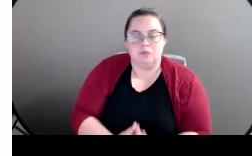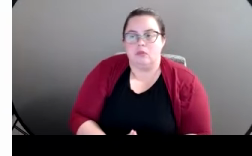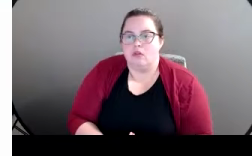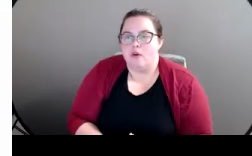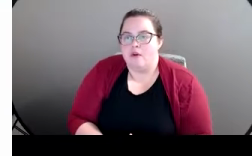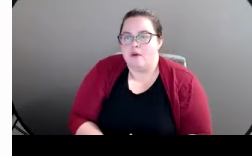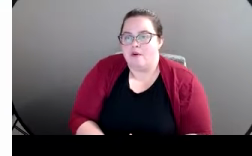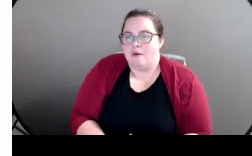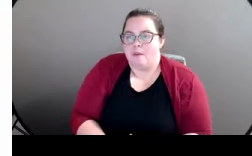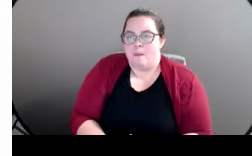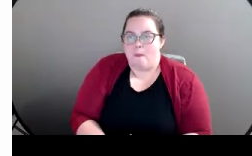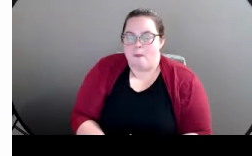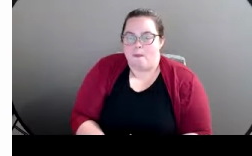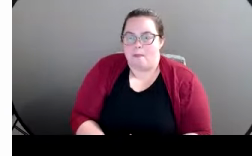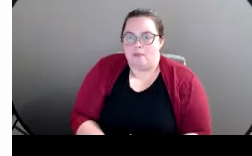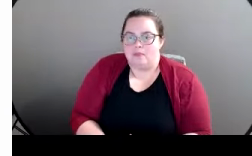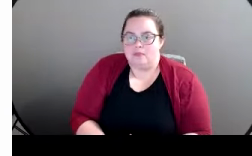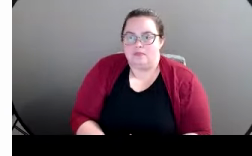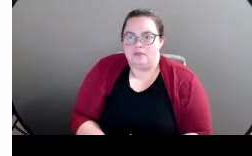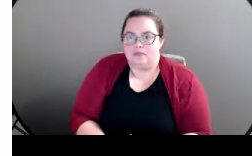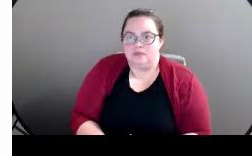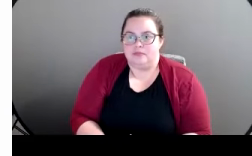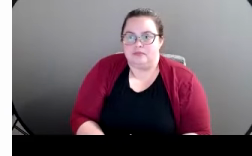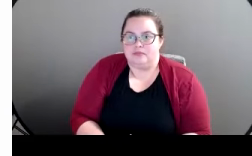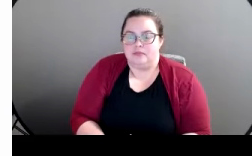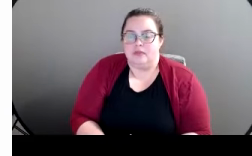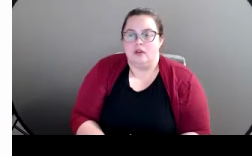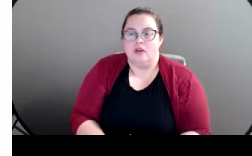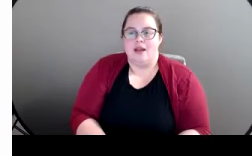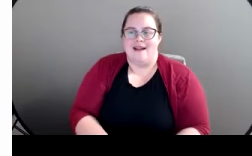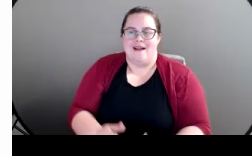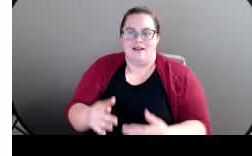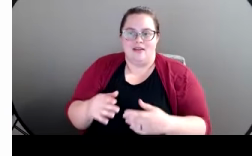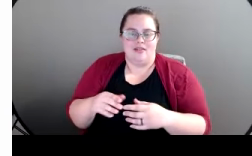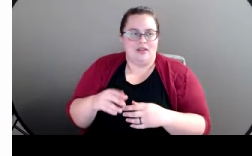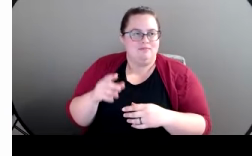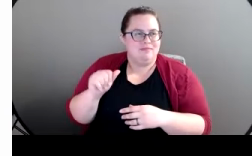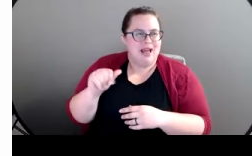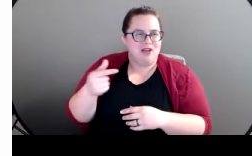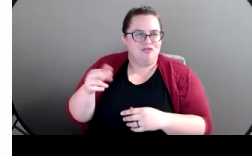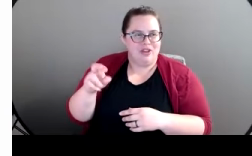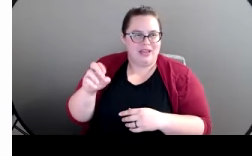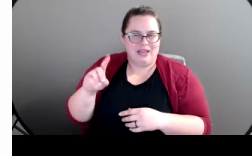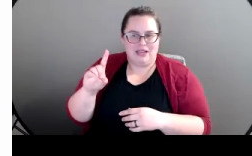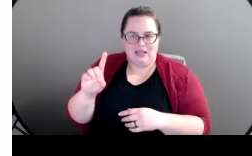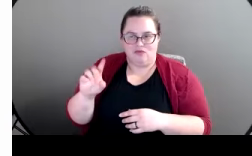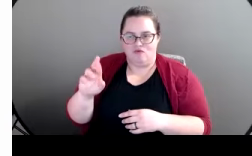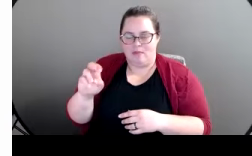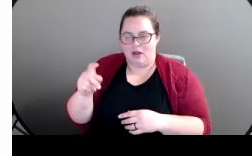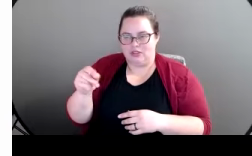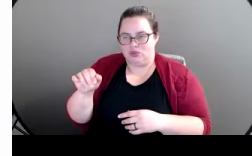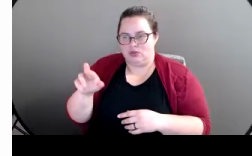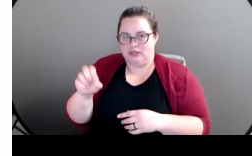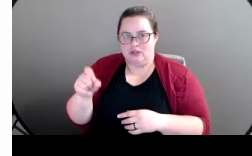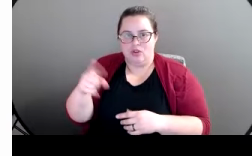Okay. Aggregated repositories. So these carry quite a few different types of materials, not just textbooks.